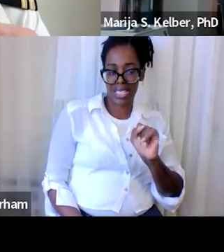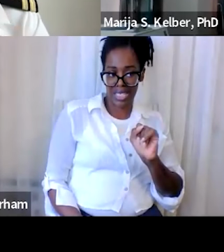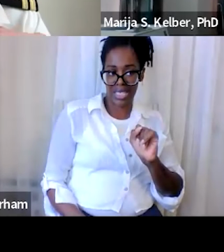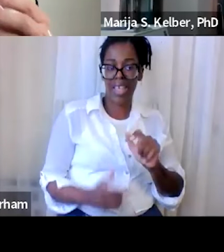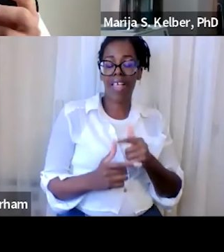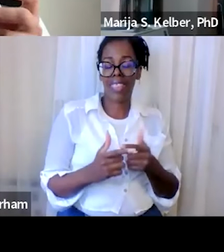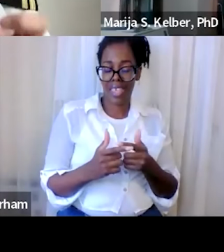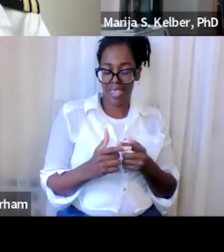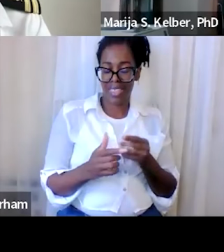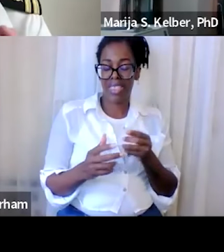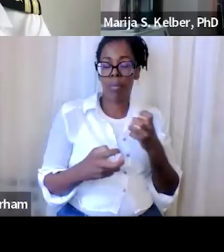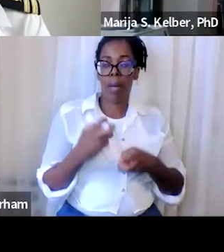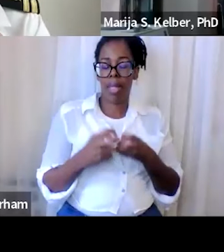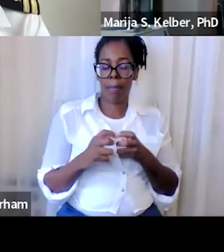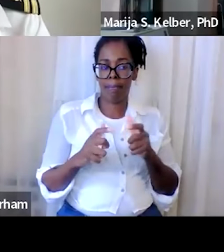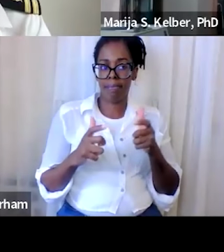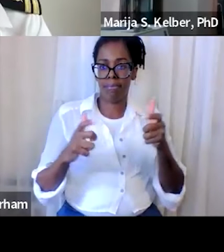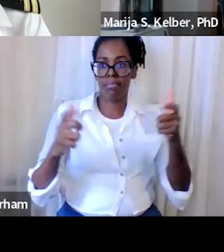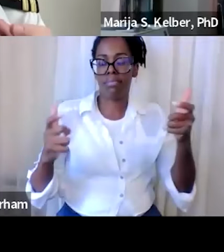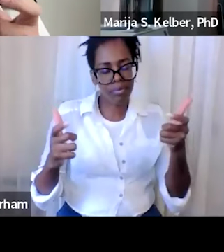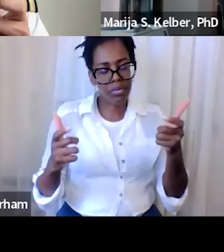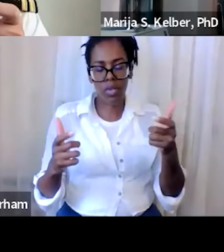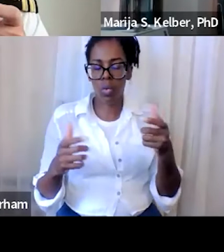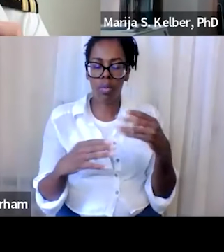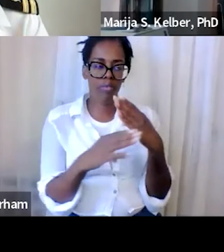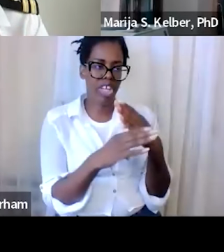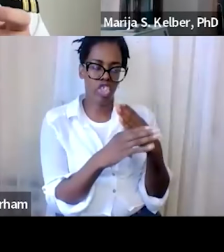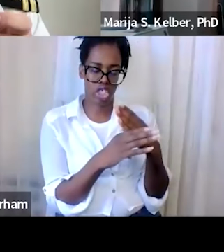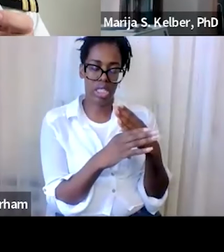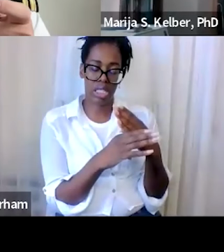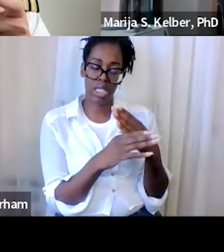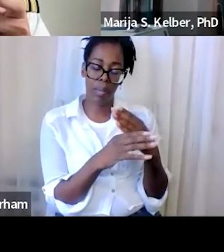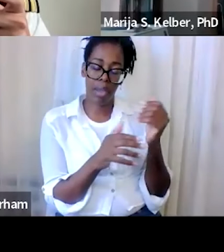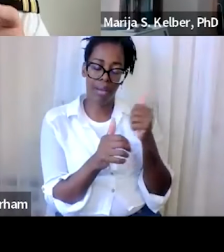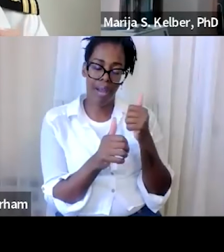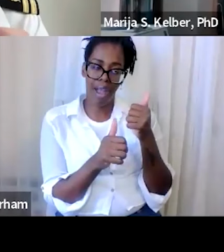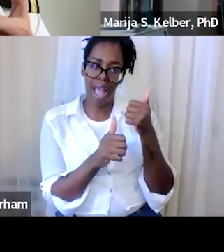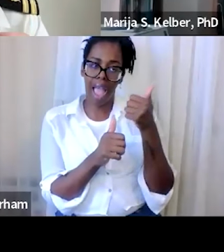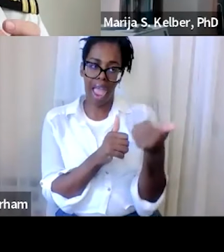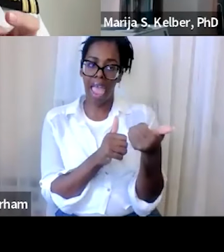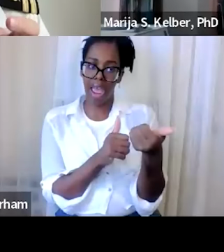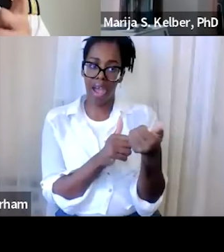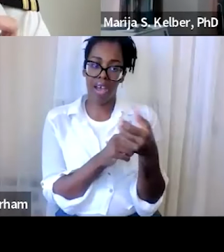So I think that, again, that prevention piece that Dr. Kelber spoke to and being ahead of it and getting engaged with services